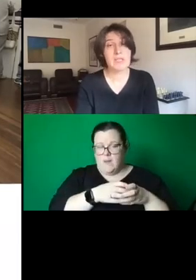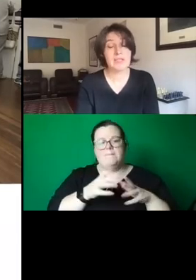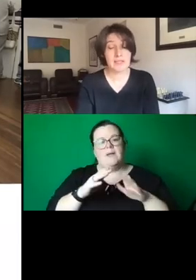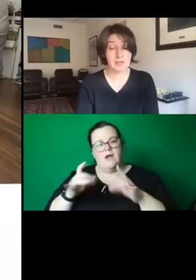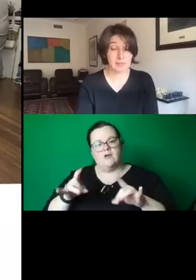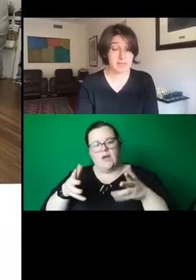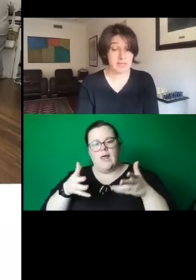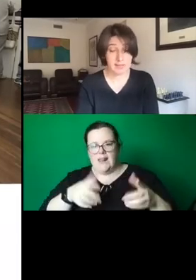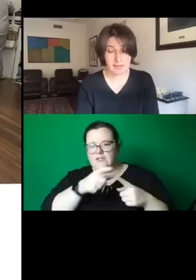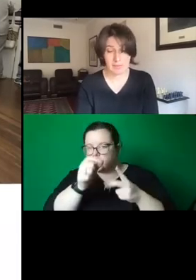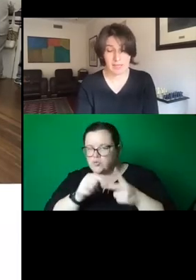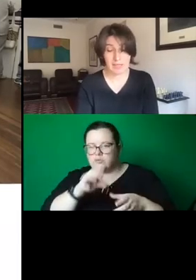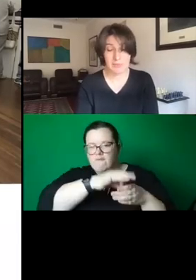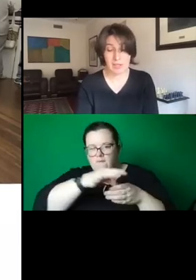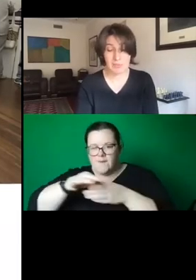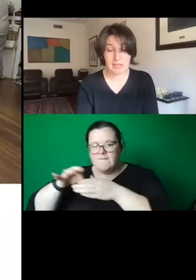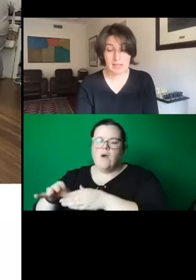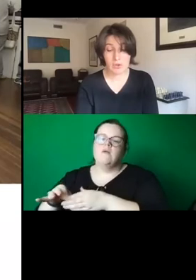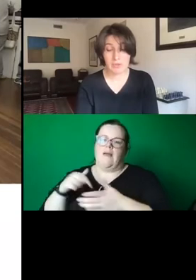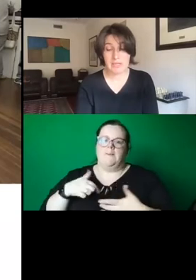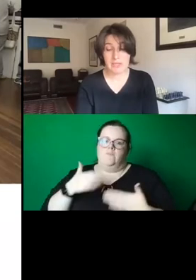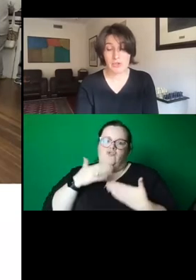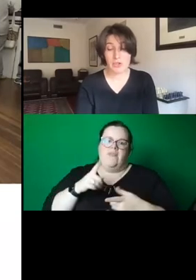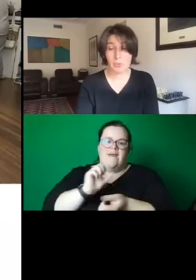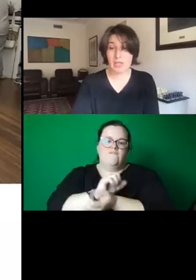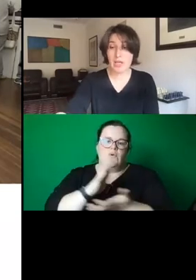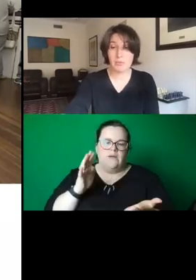that it represents i began experimenting a lot in my studio with the cardboard